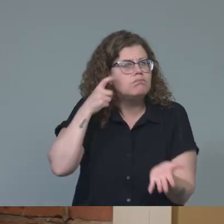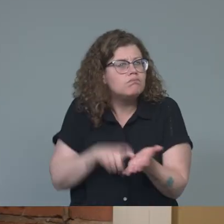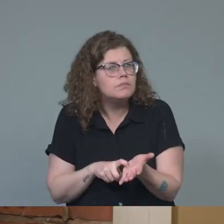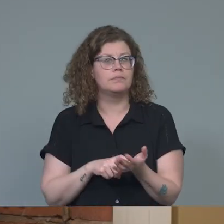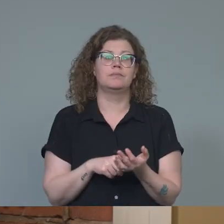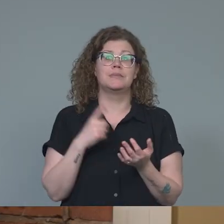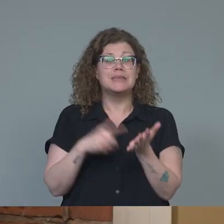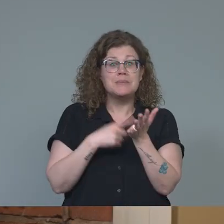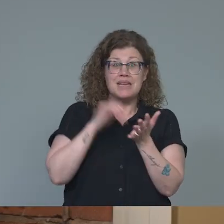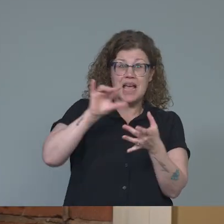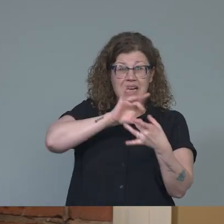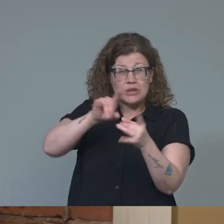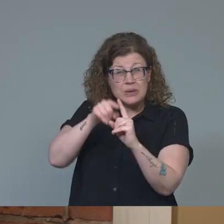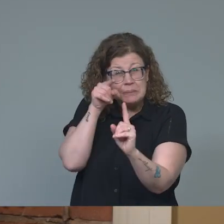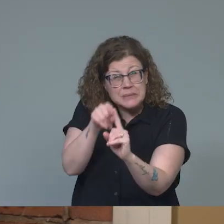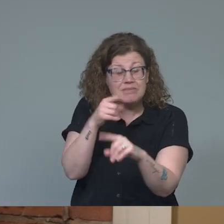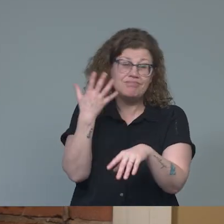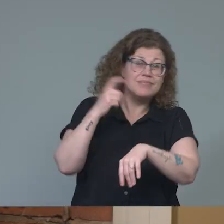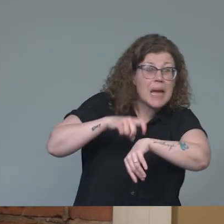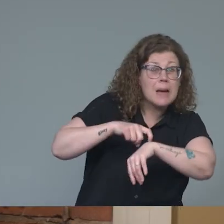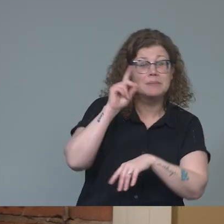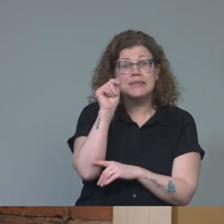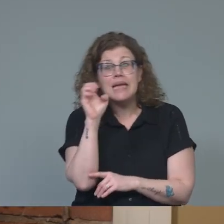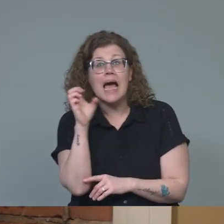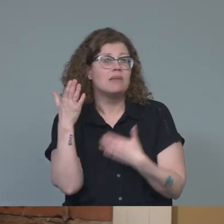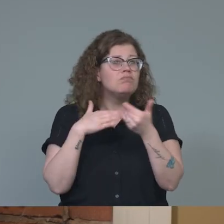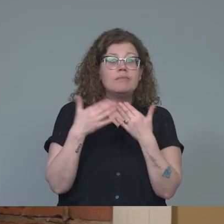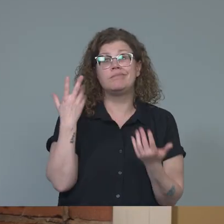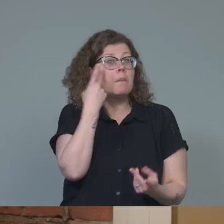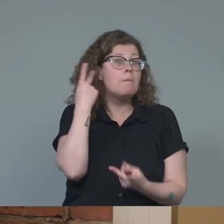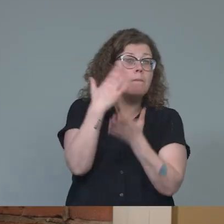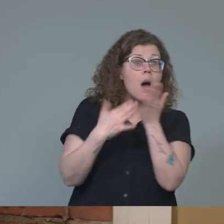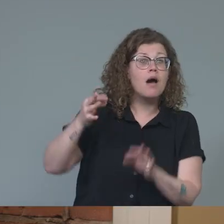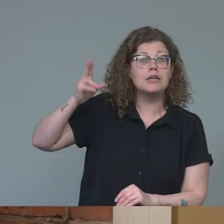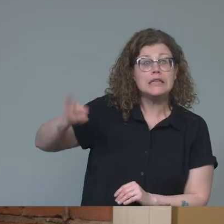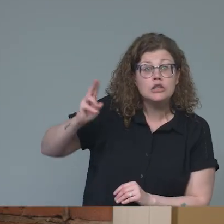What we're looking for when we do a public art project engagement is really active community